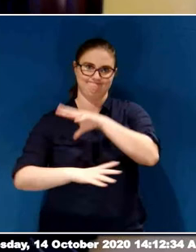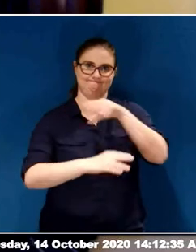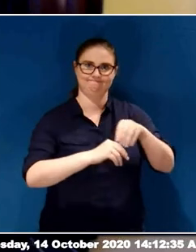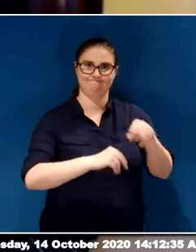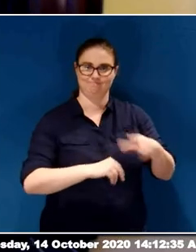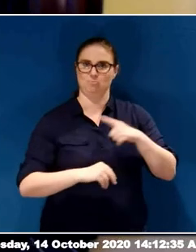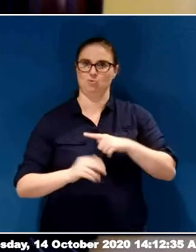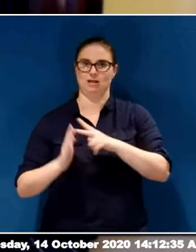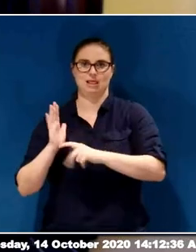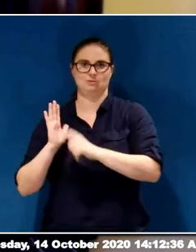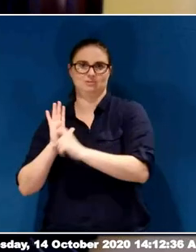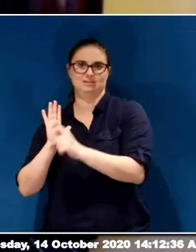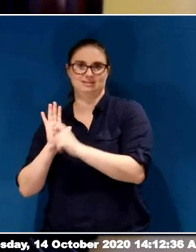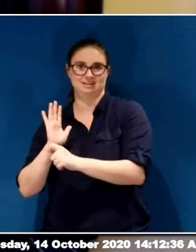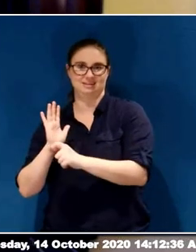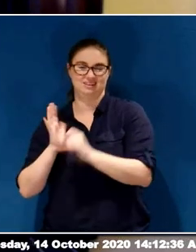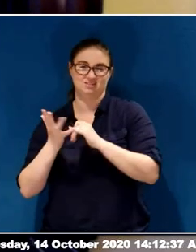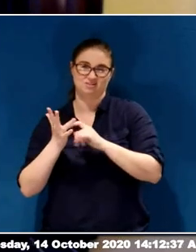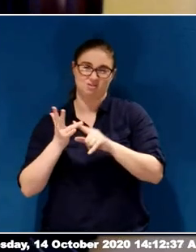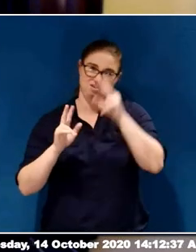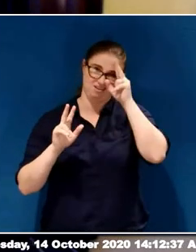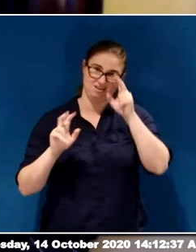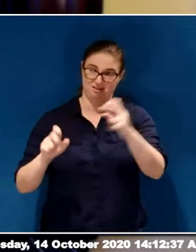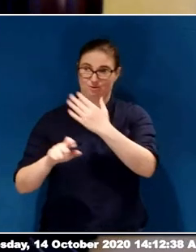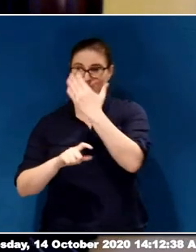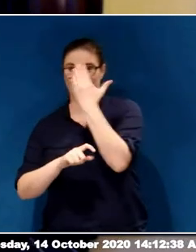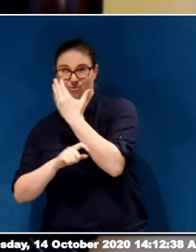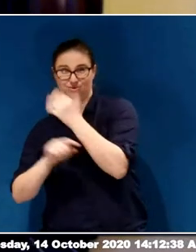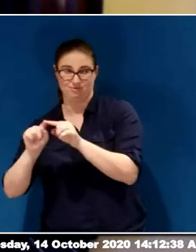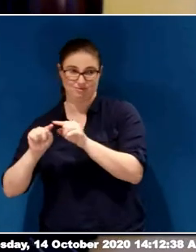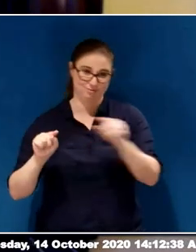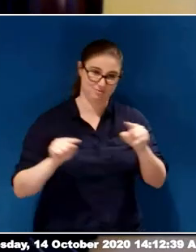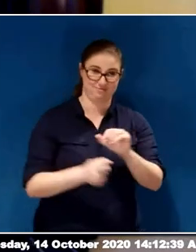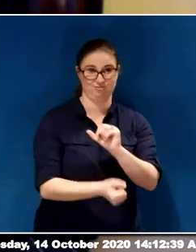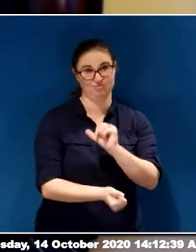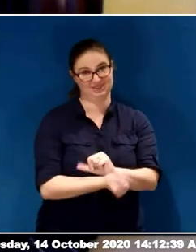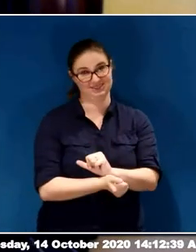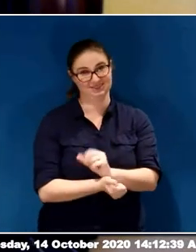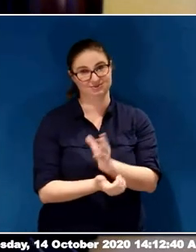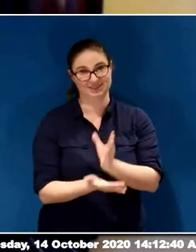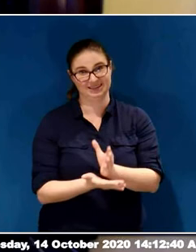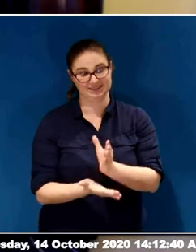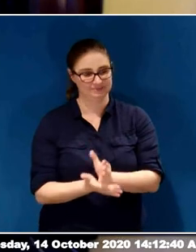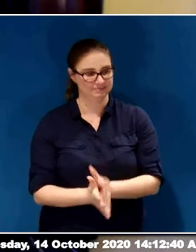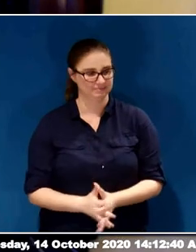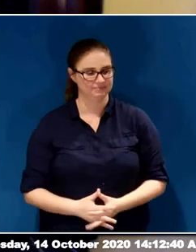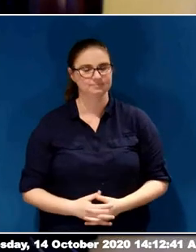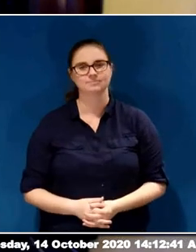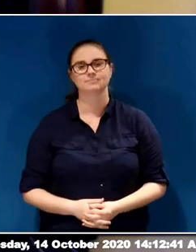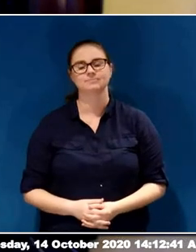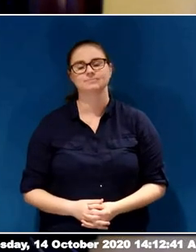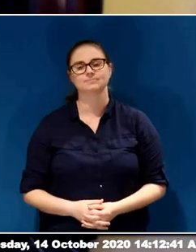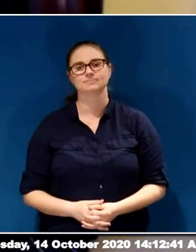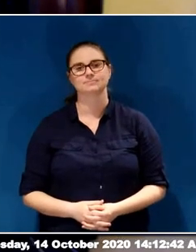Thank you. Your statement, of course, includes a number of suggestions for reform which